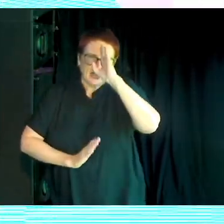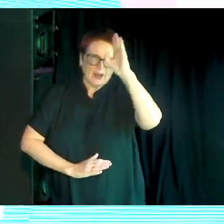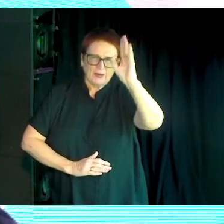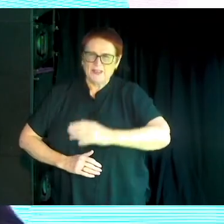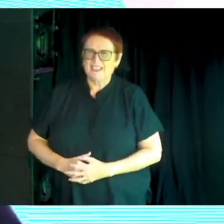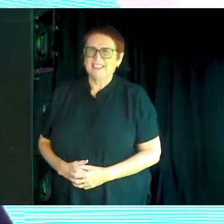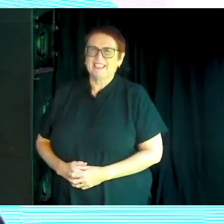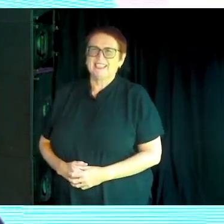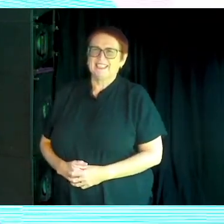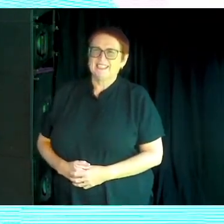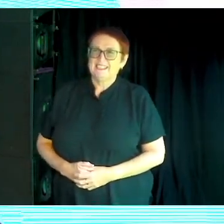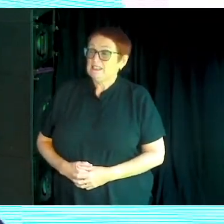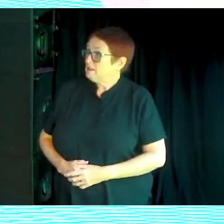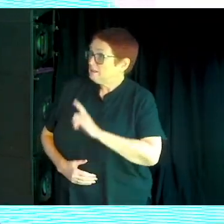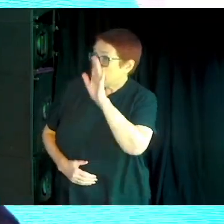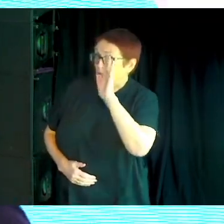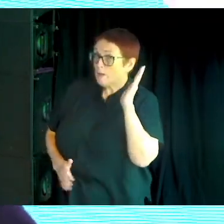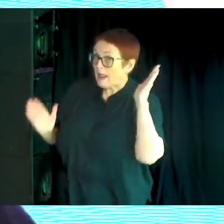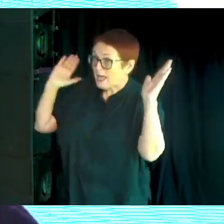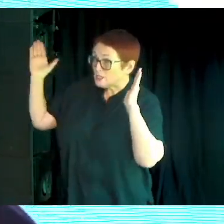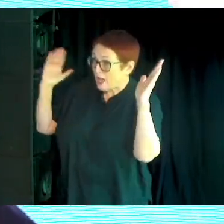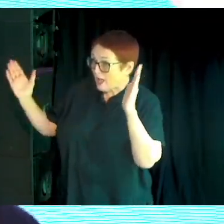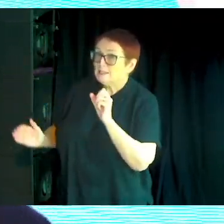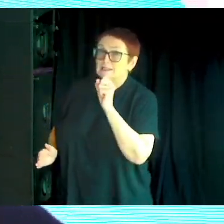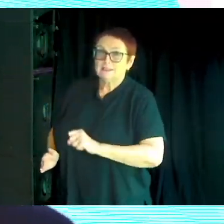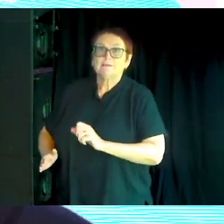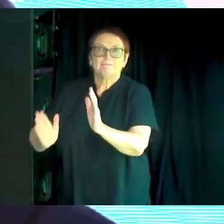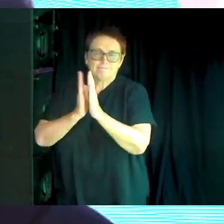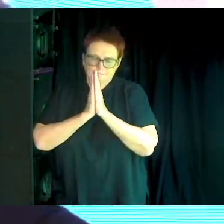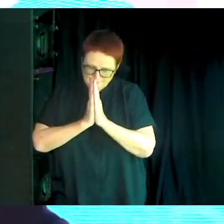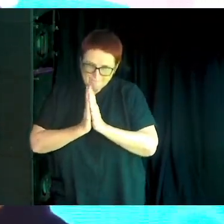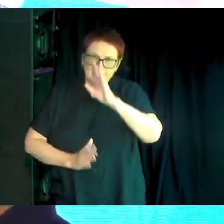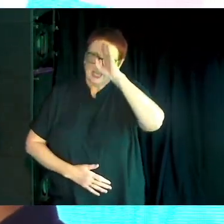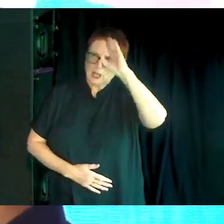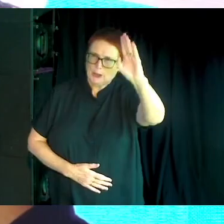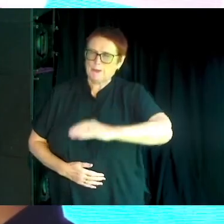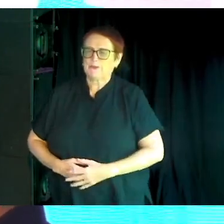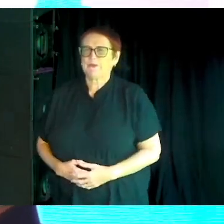you like to say hello to your friends in Malaysia yes I would say salaam at kaaba or I would say um